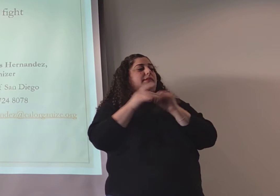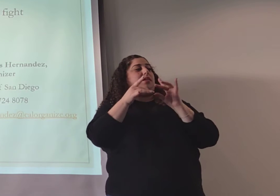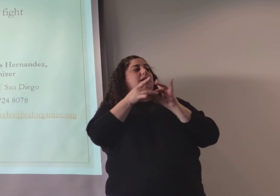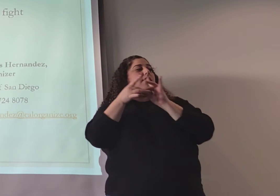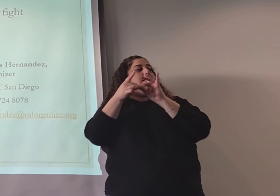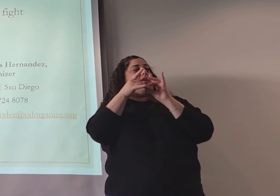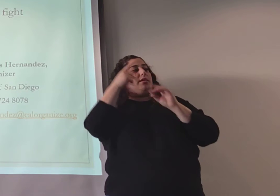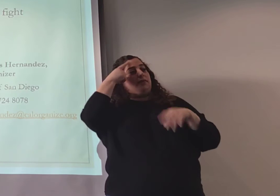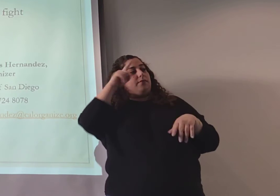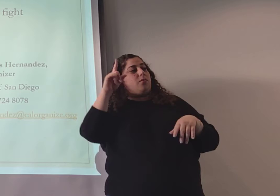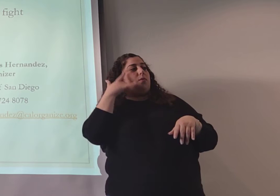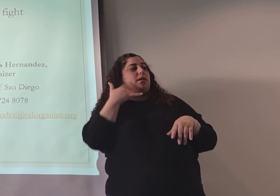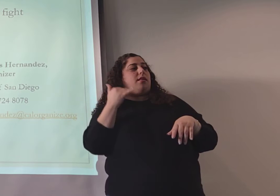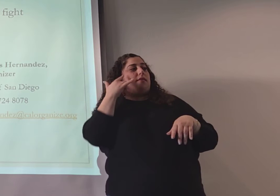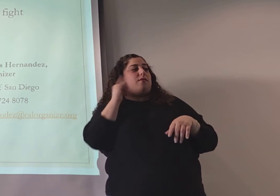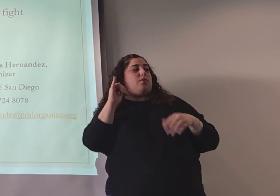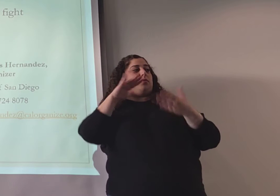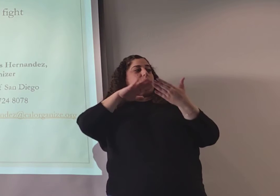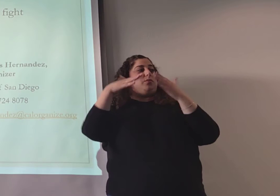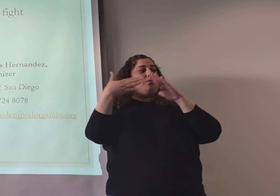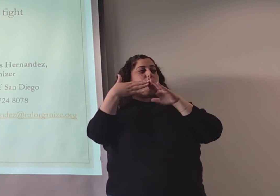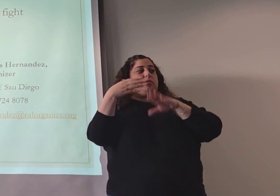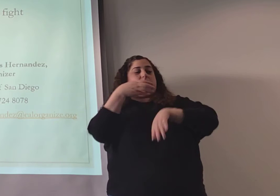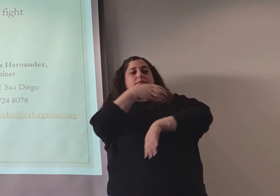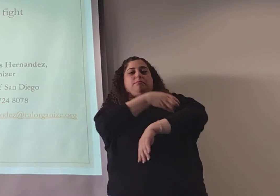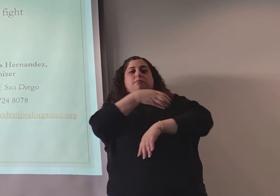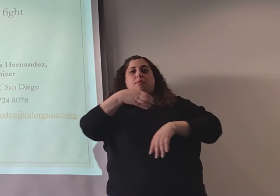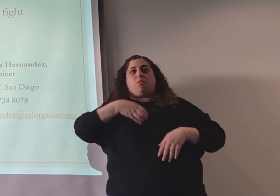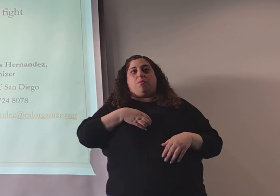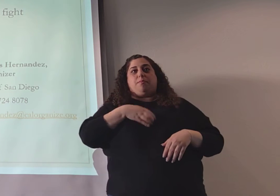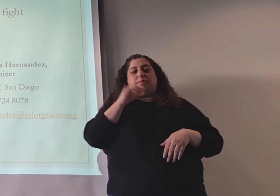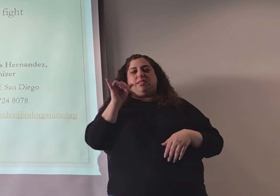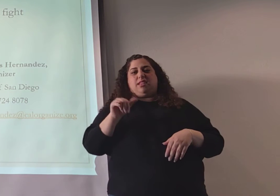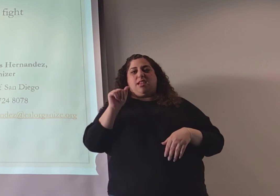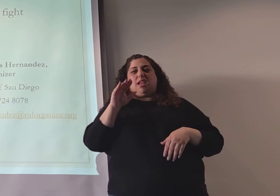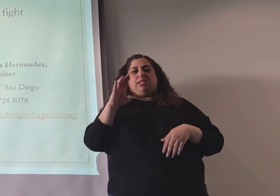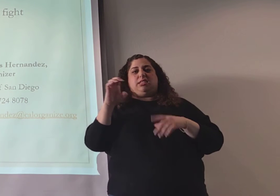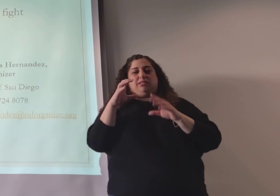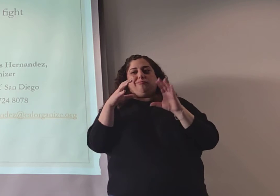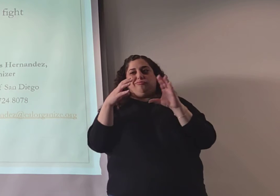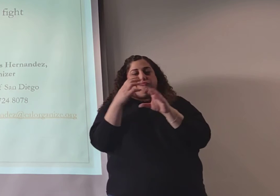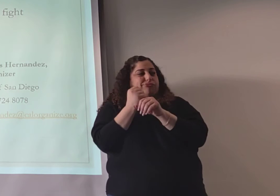If a tenant has a problem, and they're not sure if it's a legal problem or just problems